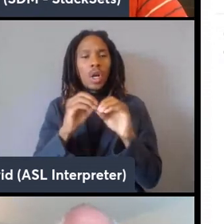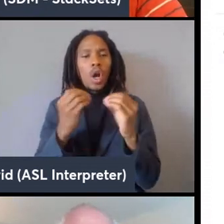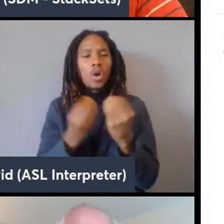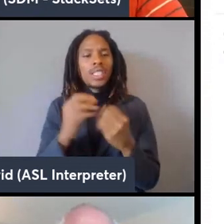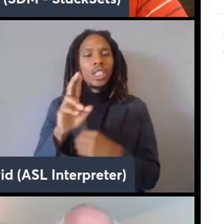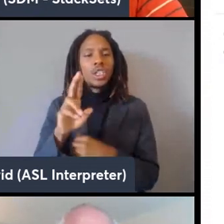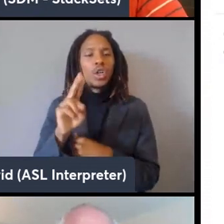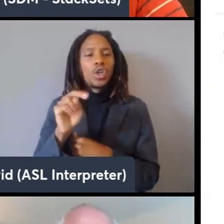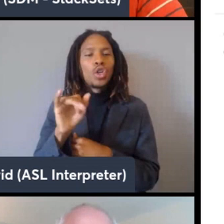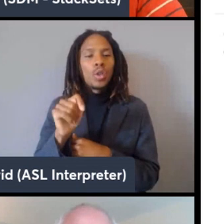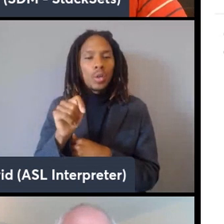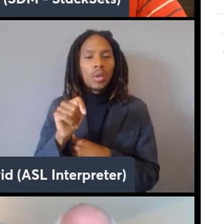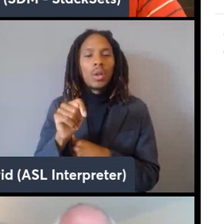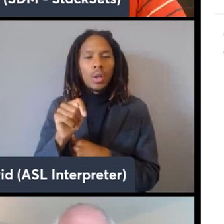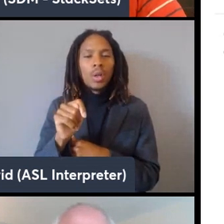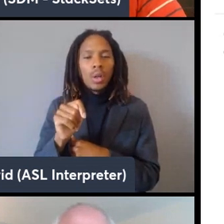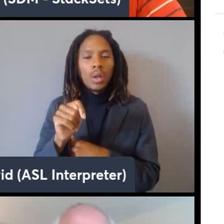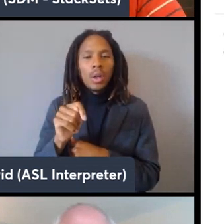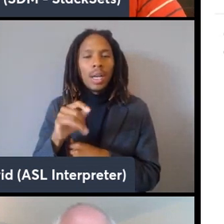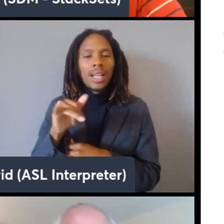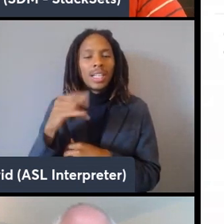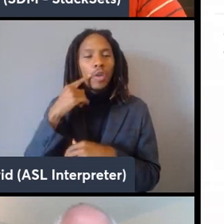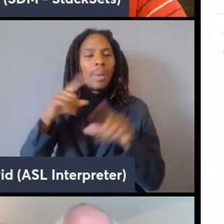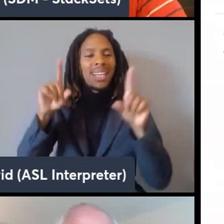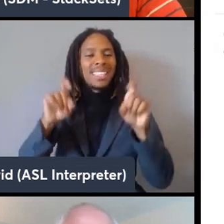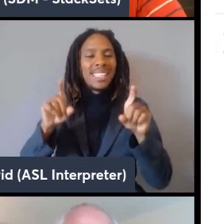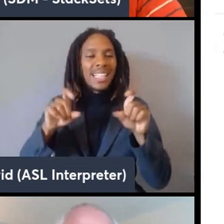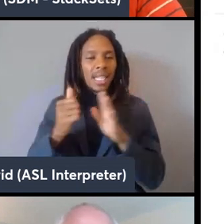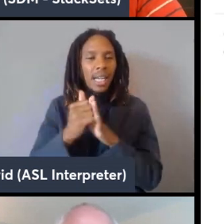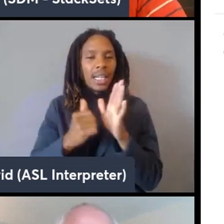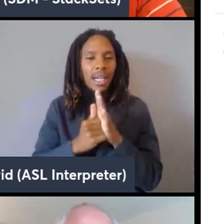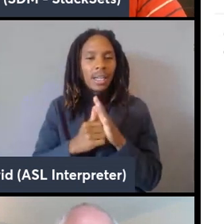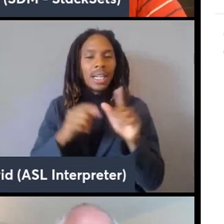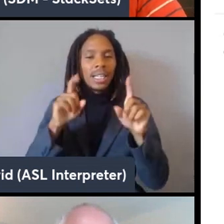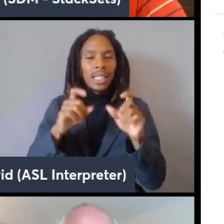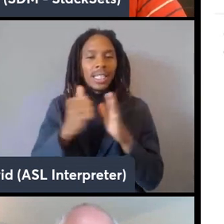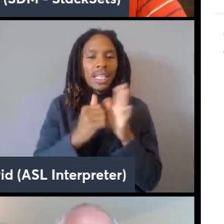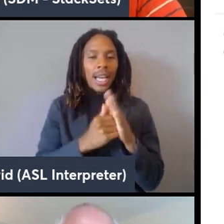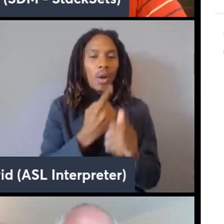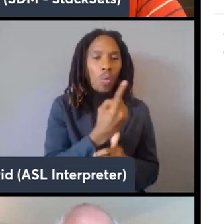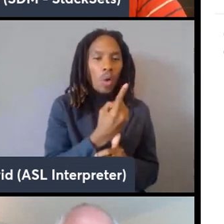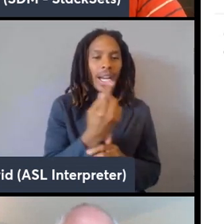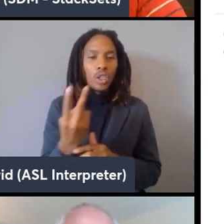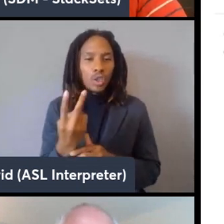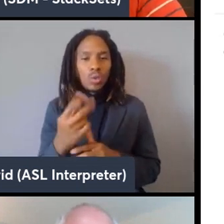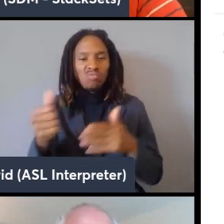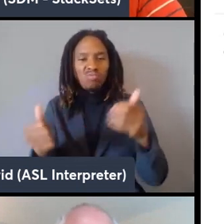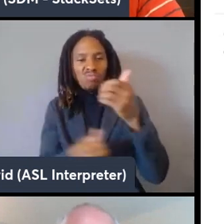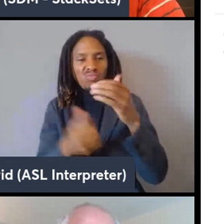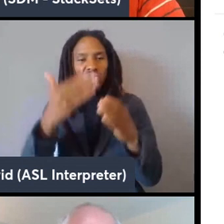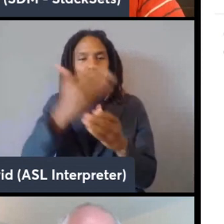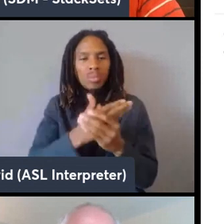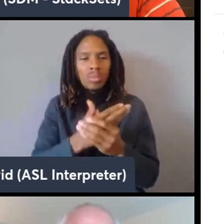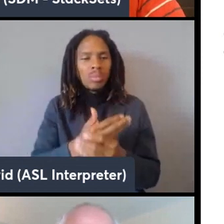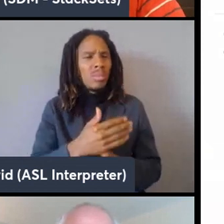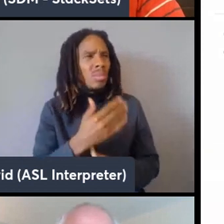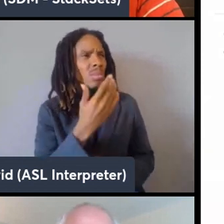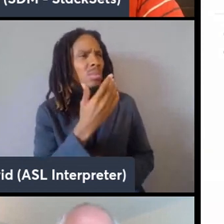I put a couple for my testing account, the test account one and the test two. So Wei, can I just ask you a quick question